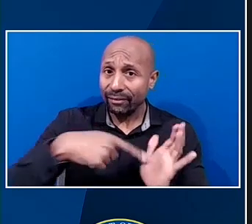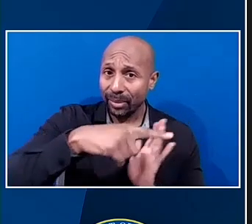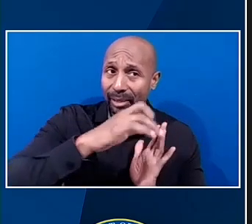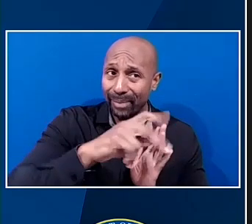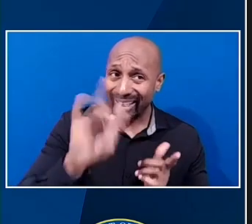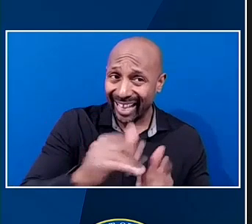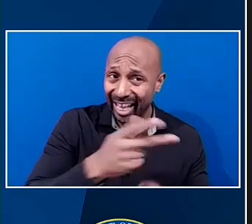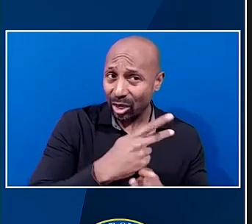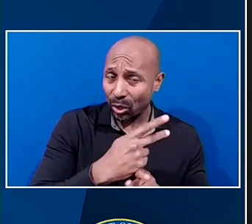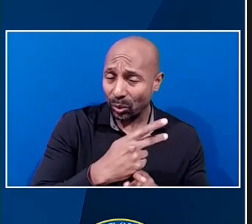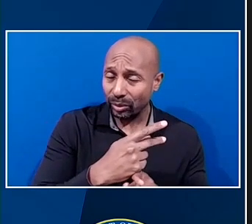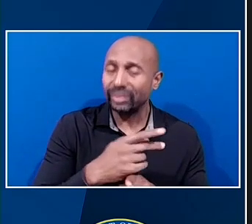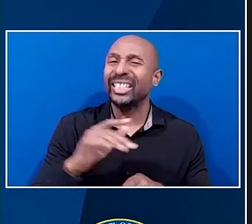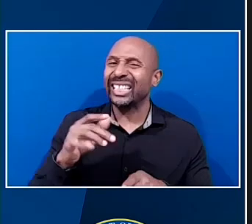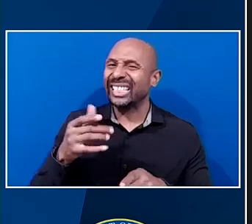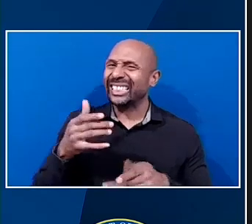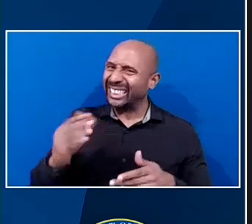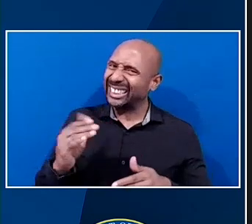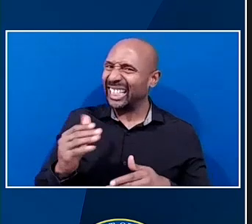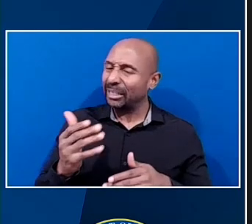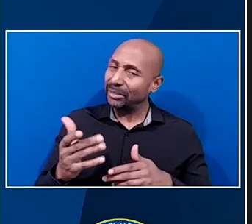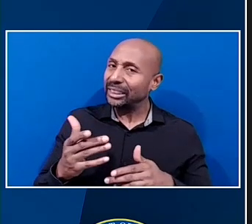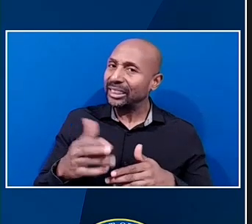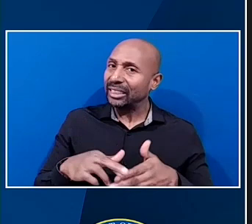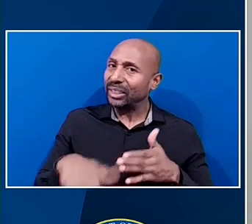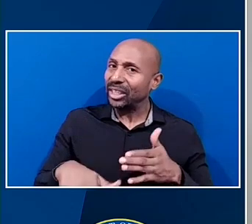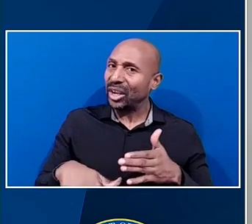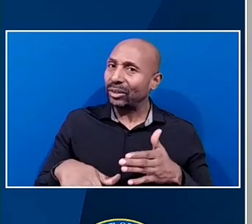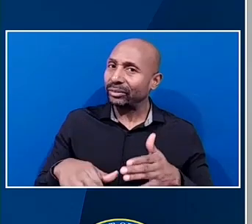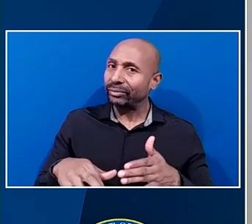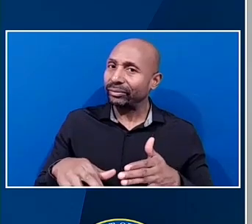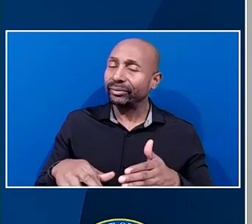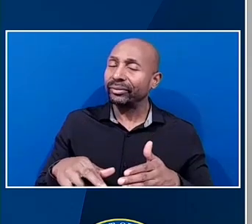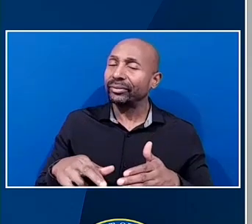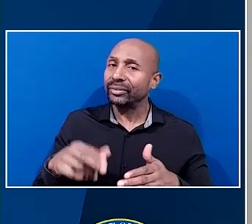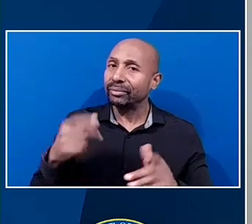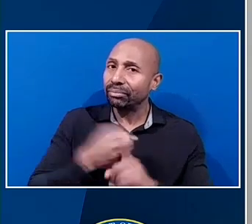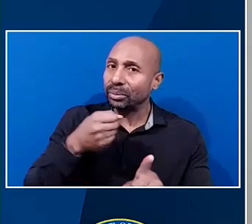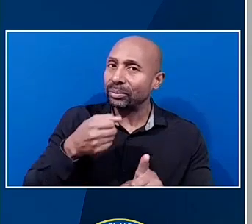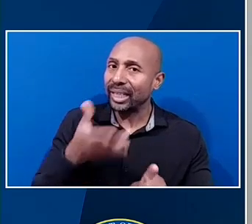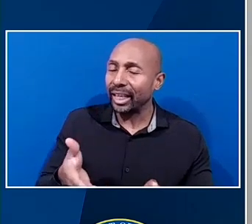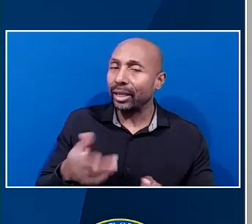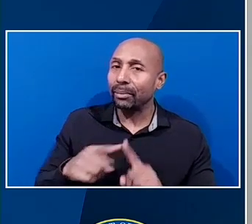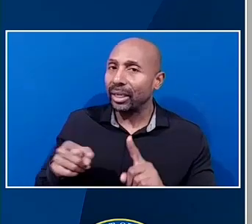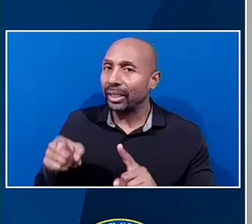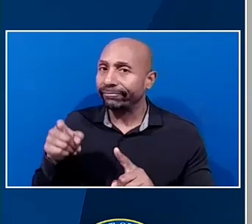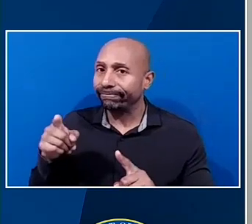So this is a circumstance where the student is treated as a non-attender and the